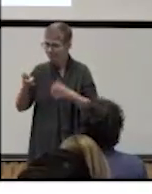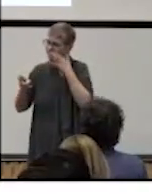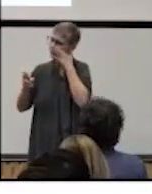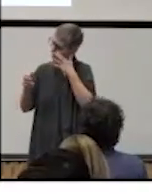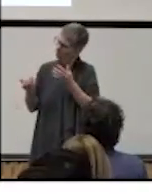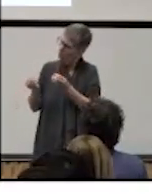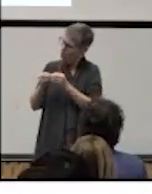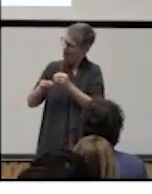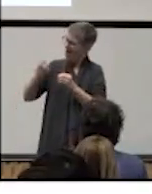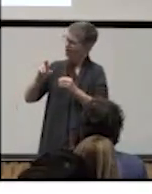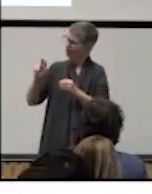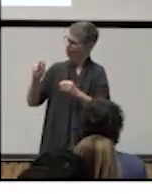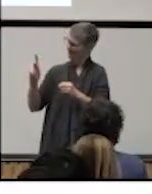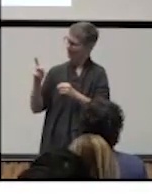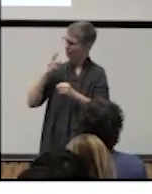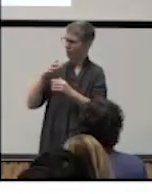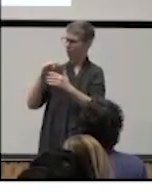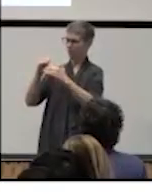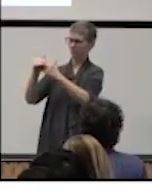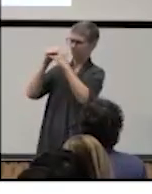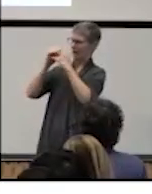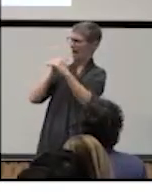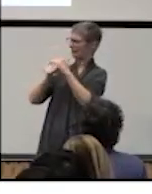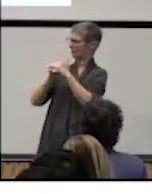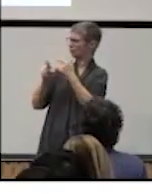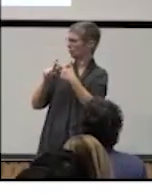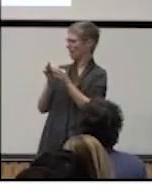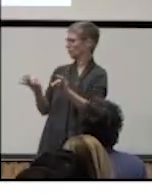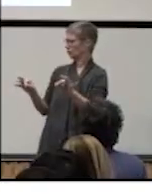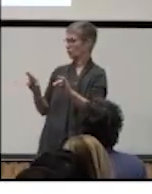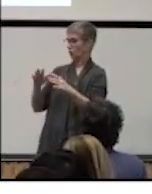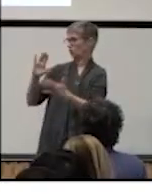increased risk for reduced access to language during the critical period for language development,